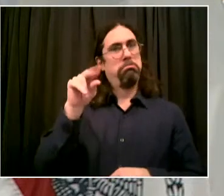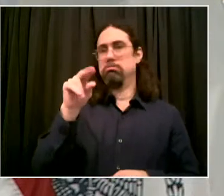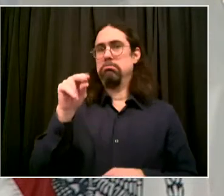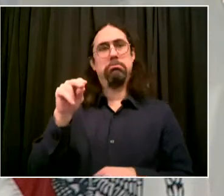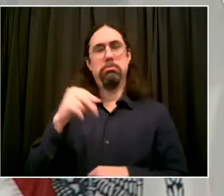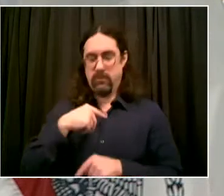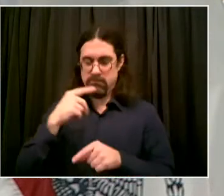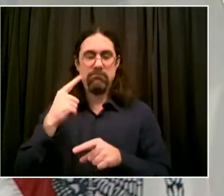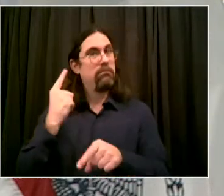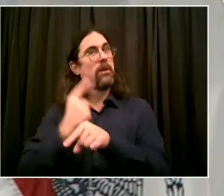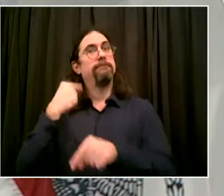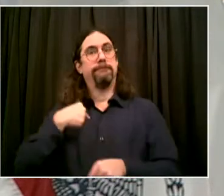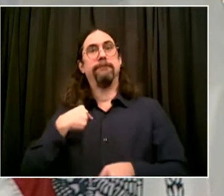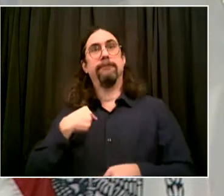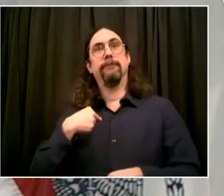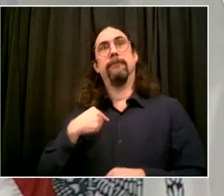EVERYTHING WE UNDERSTOOD AT THE TIME, WE